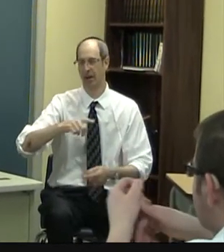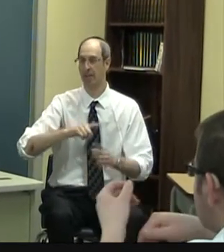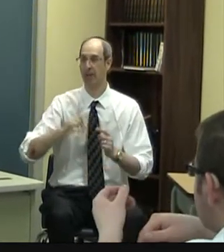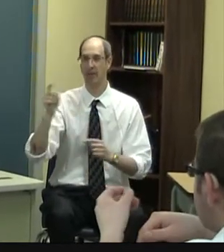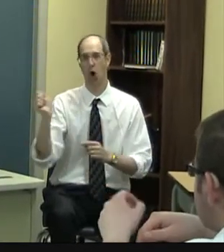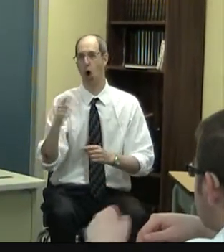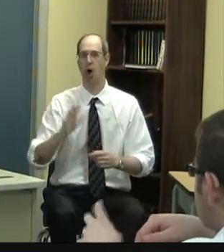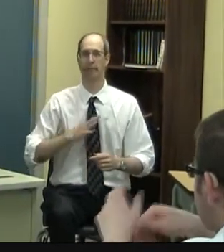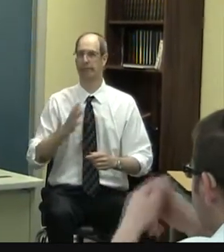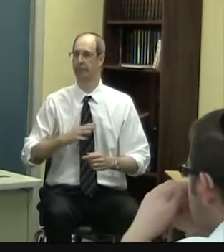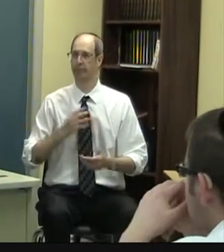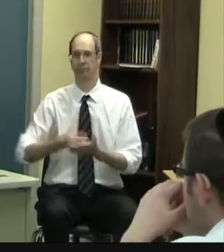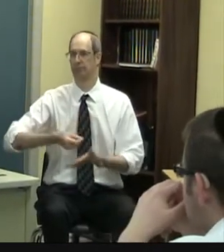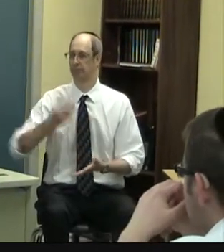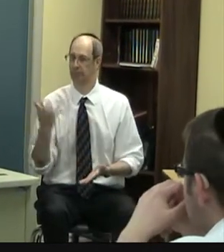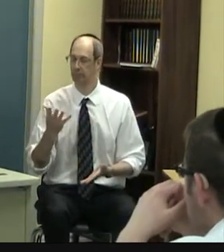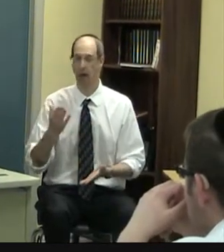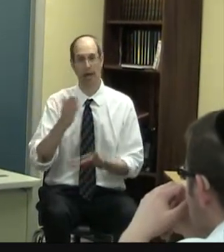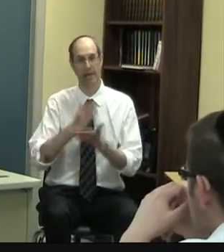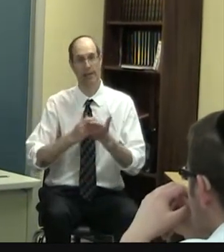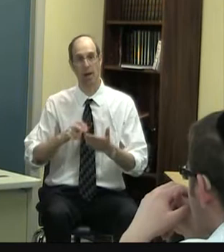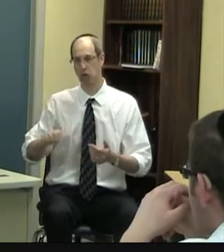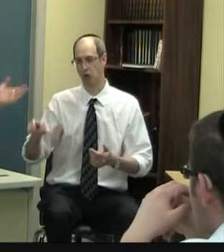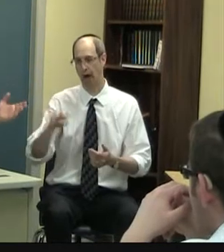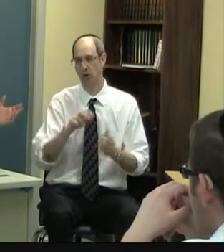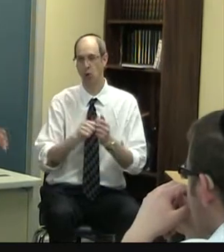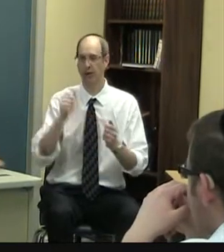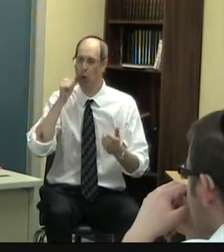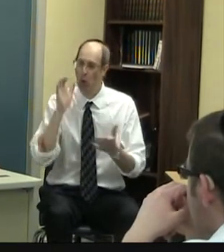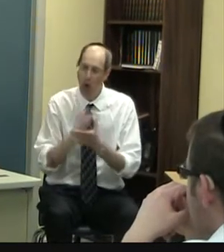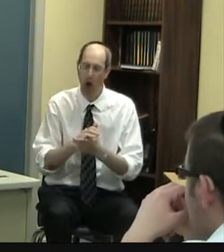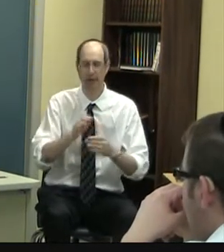businessman right and some of them travel with the wives because it was a business trip and it was a pleasure trip